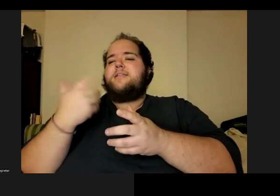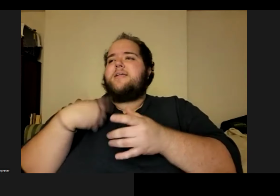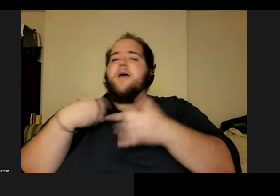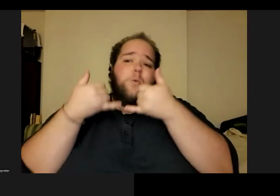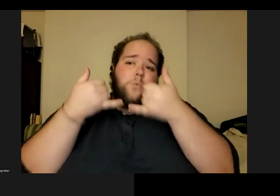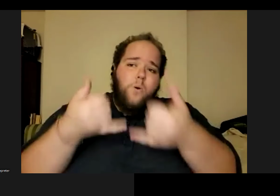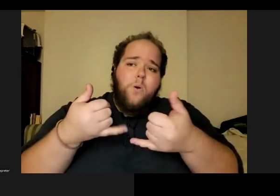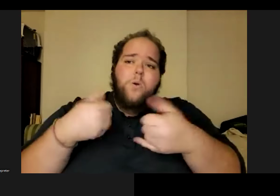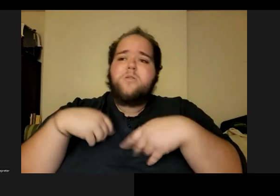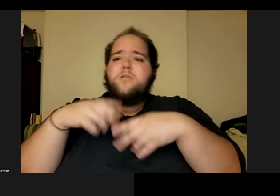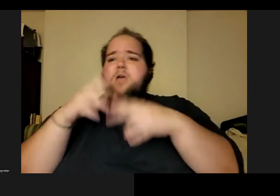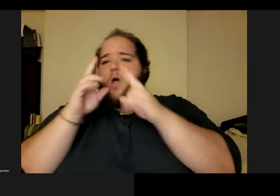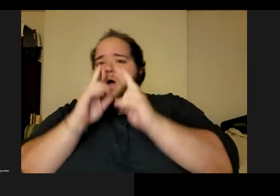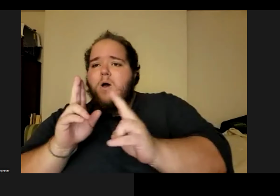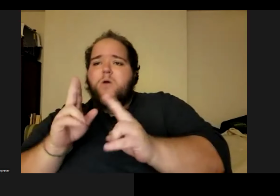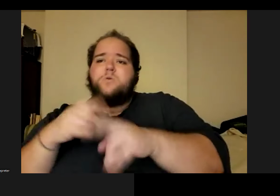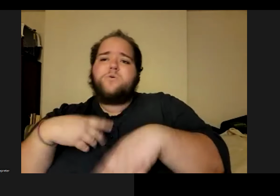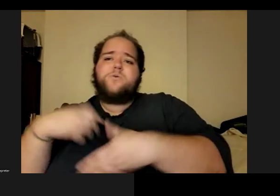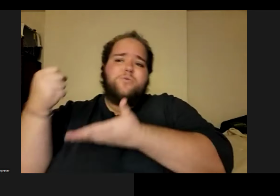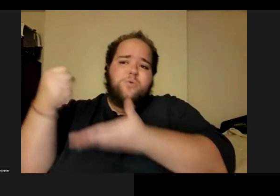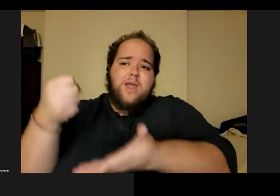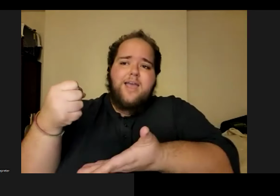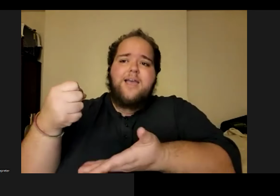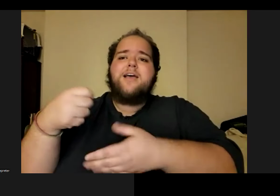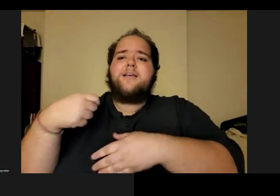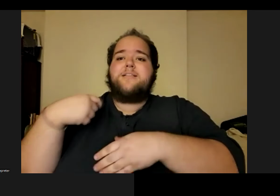and grants that you've received. Like I know for me, I need to add my